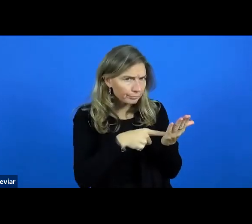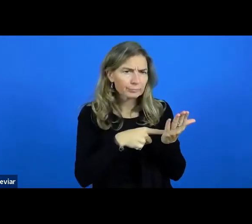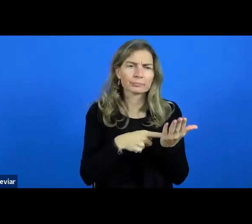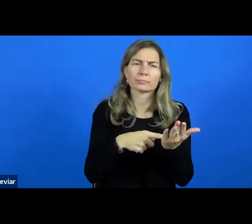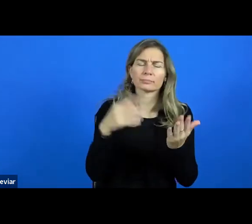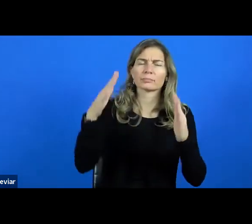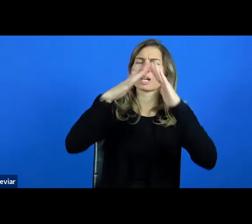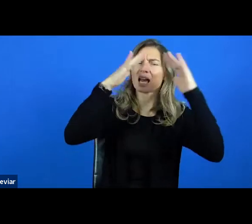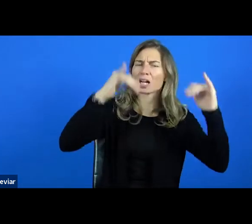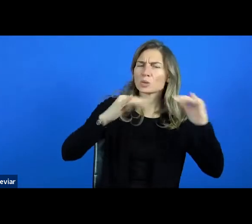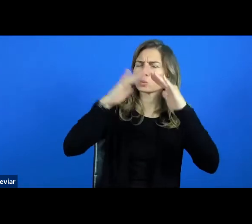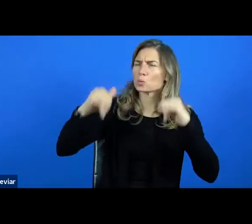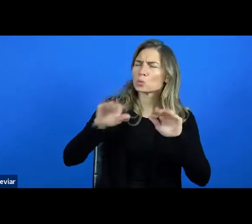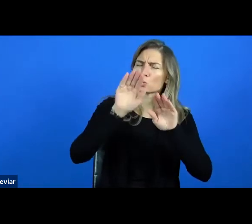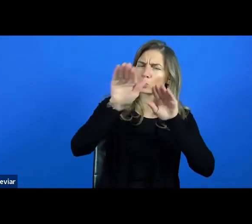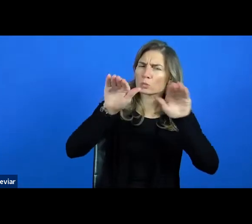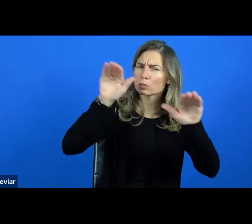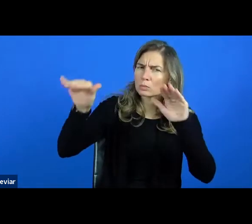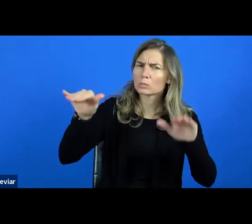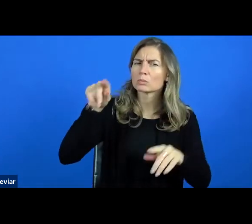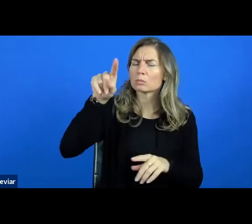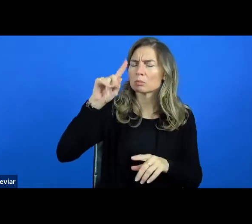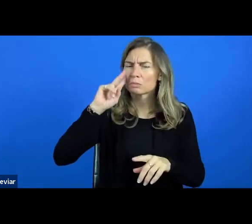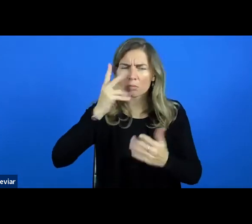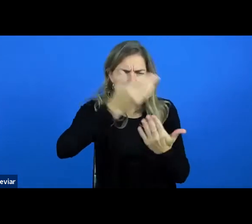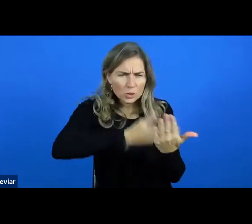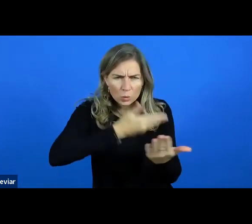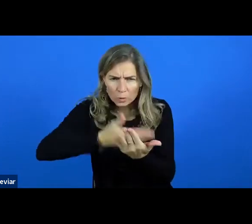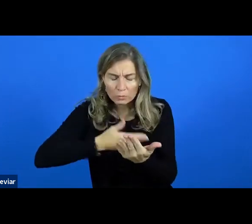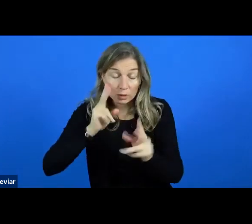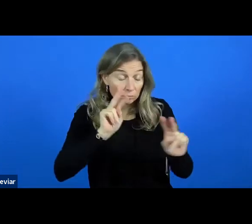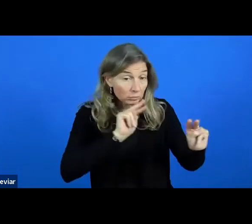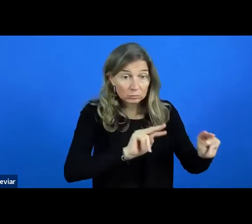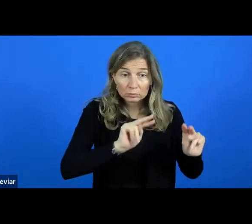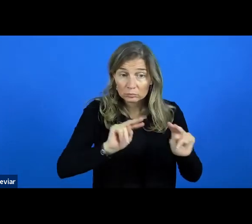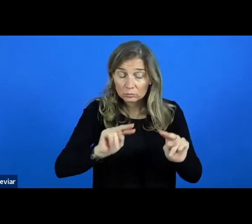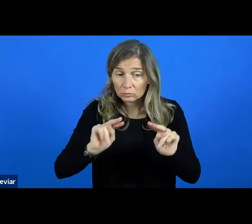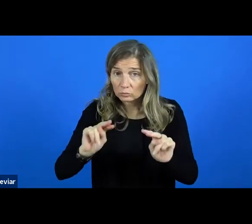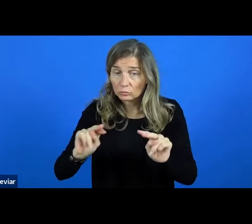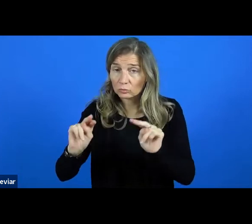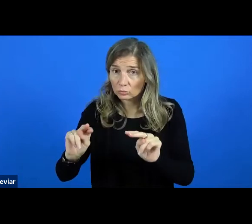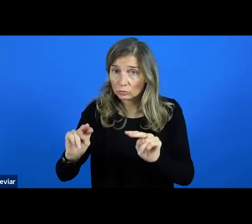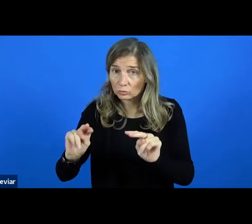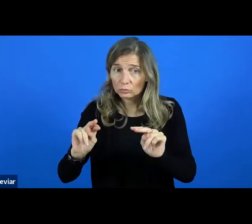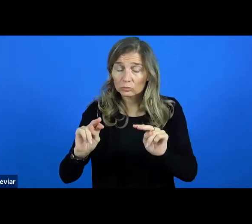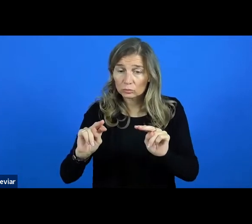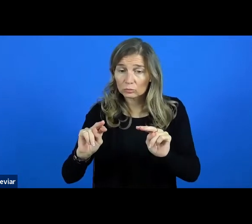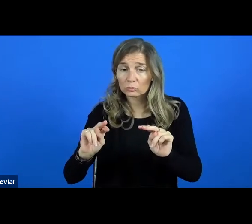for their opinions and we see the documents, we use all procedural toolboxes we have to deal with the complaint